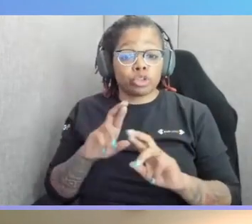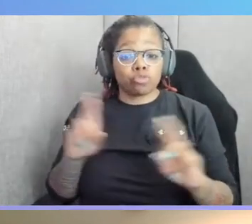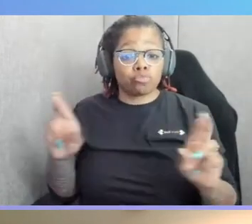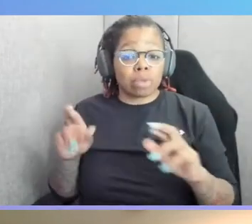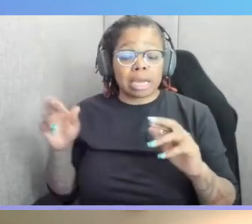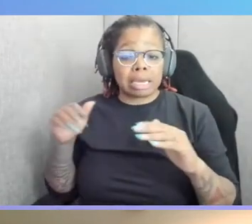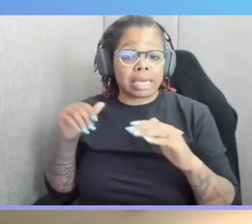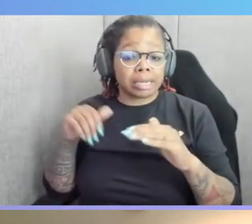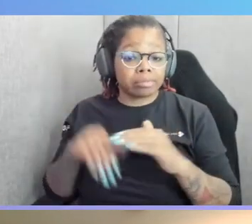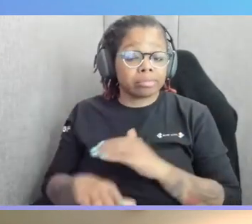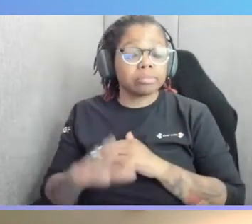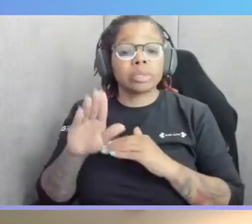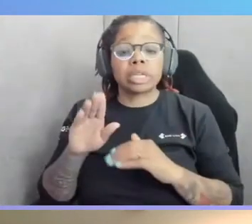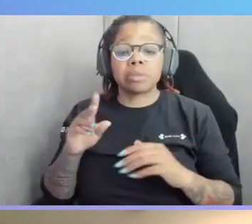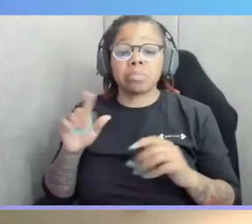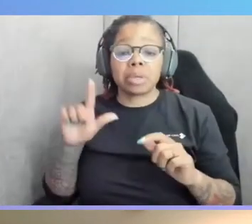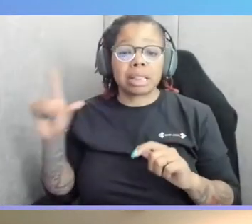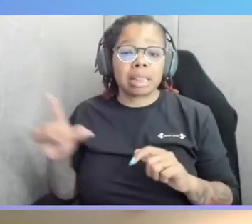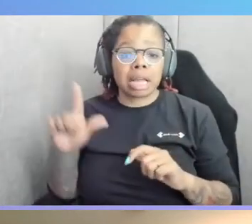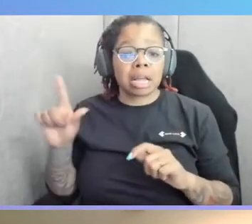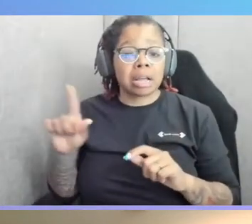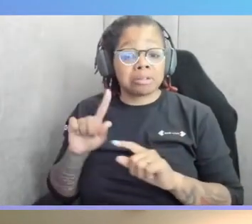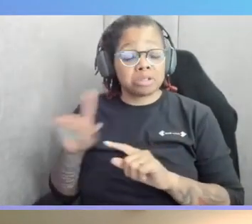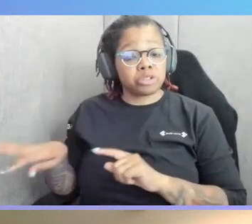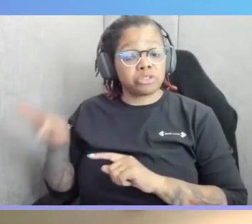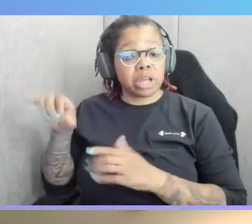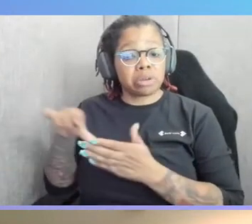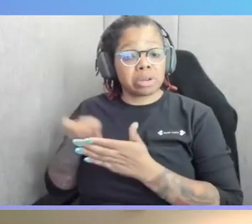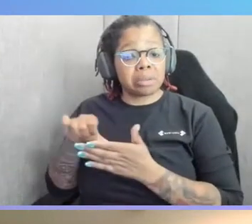and you have found and a page with floor plans of the great